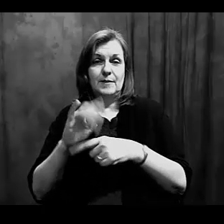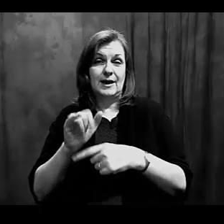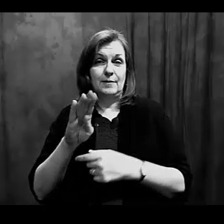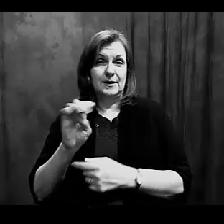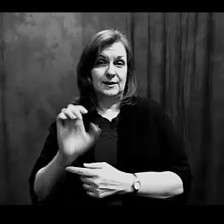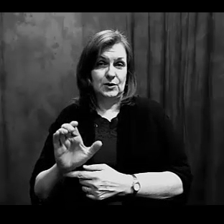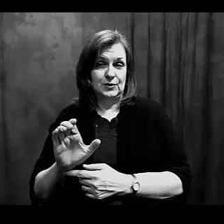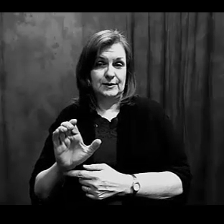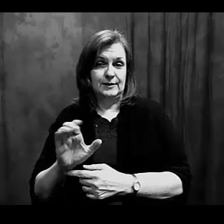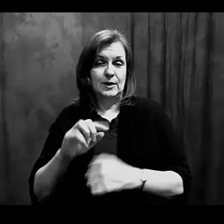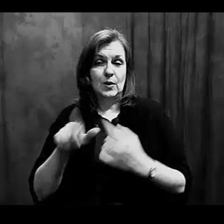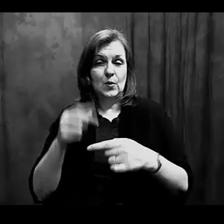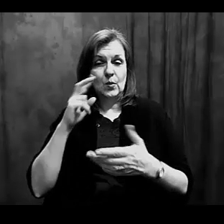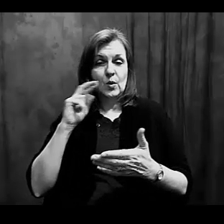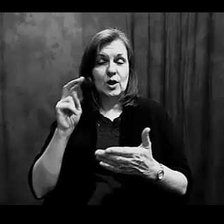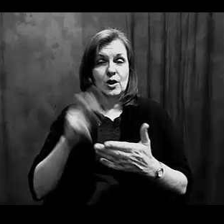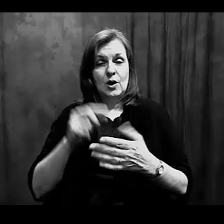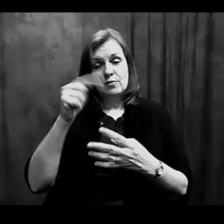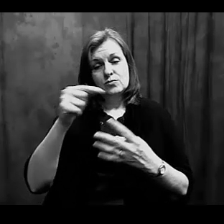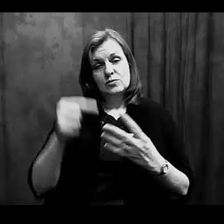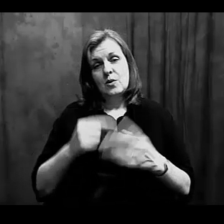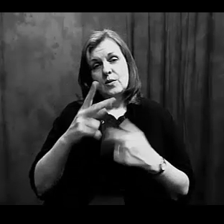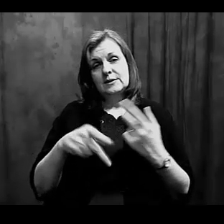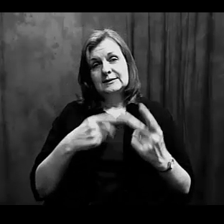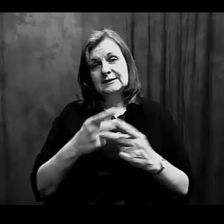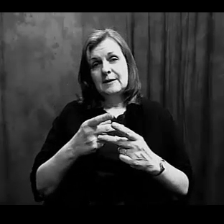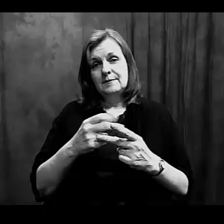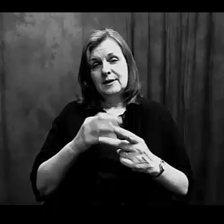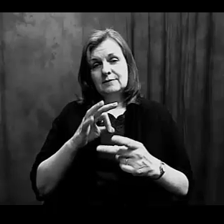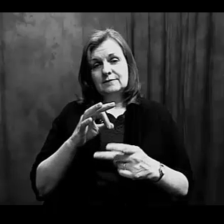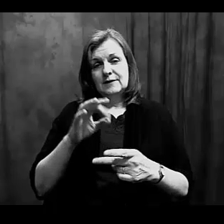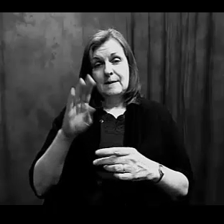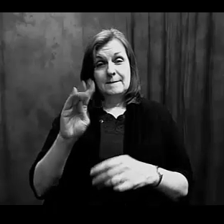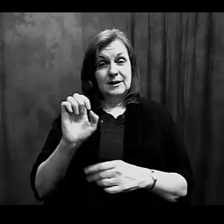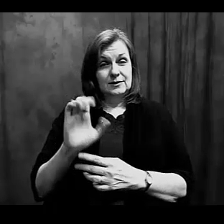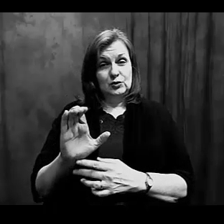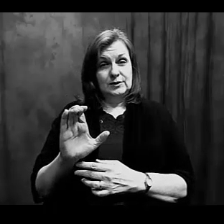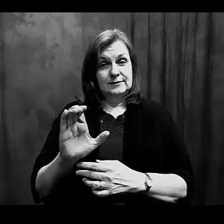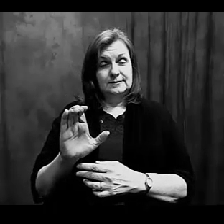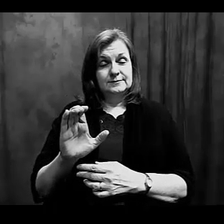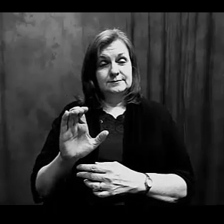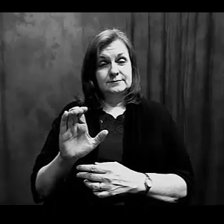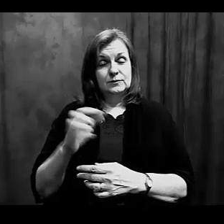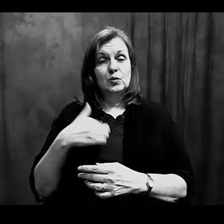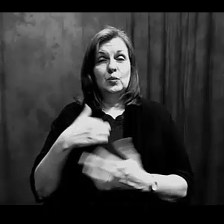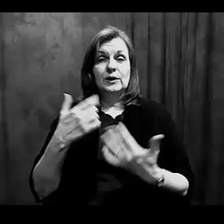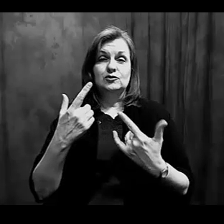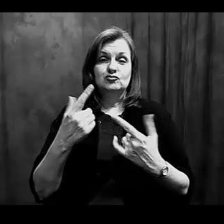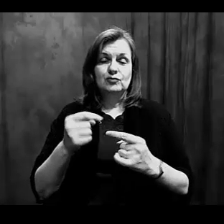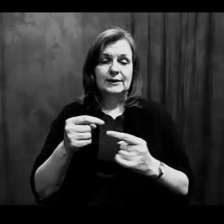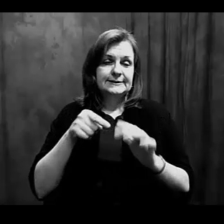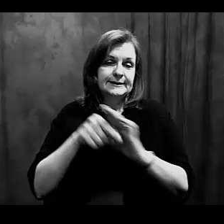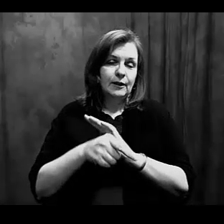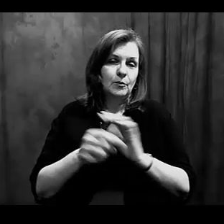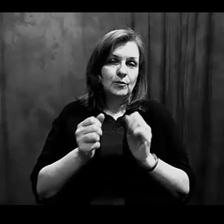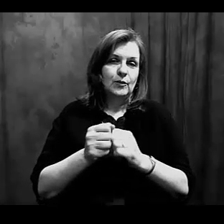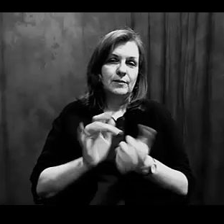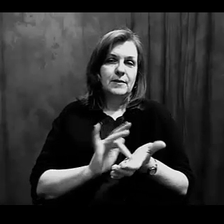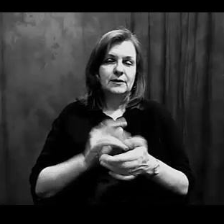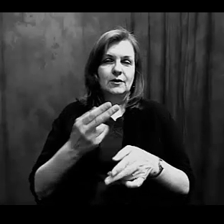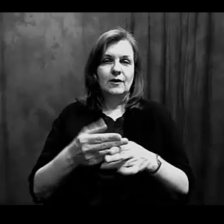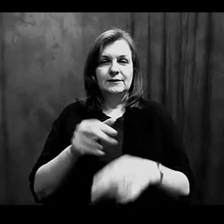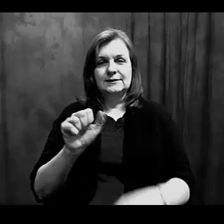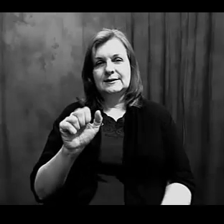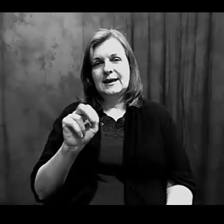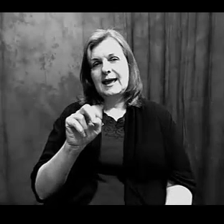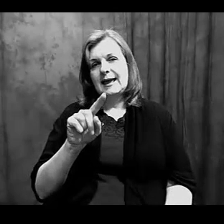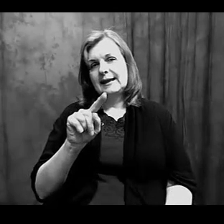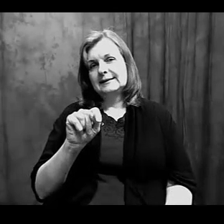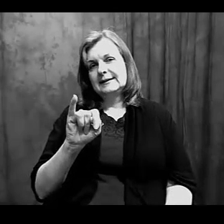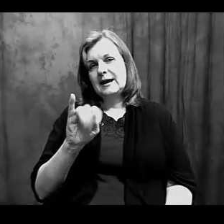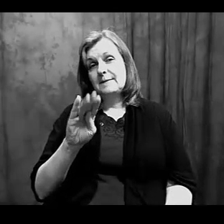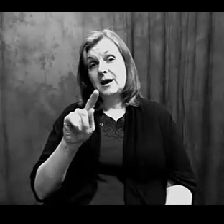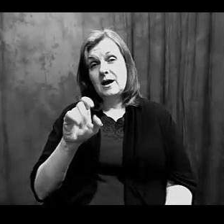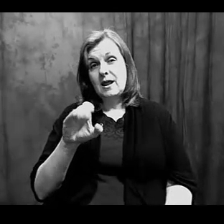that are secreted by the bacteria so when we look at those kinds of bacteria we actually are looking to fight them typically with antibiotics